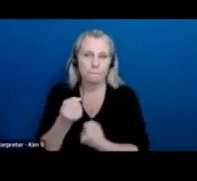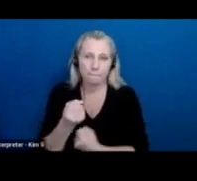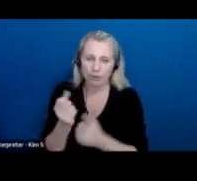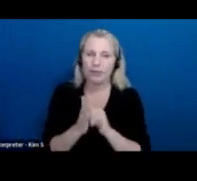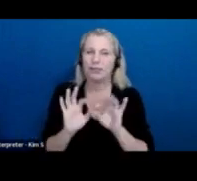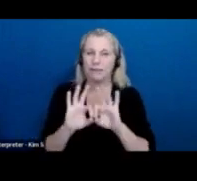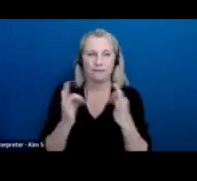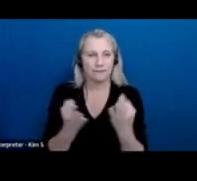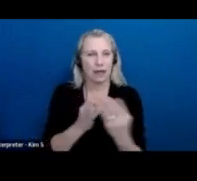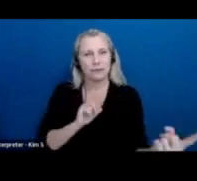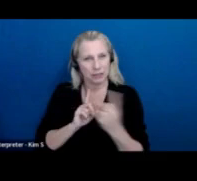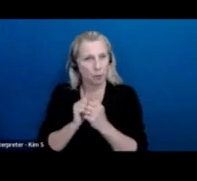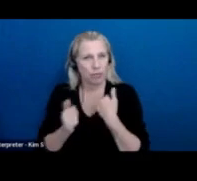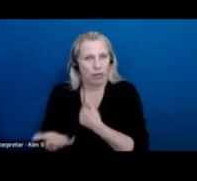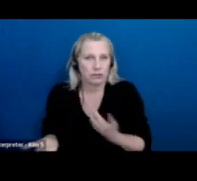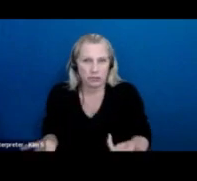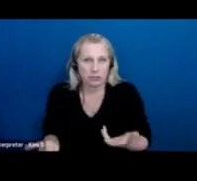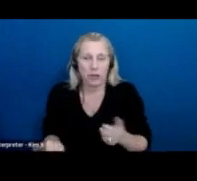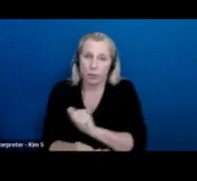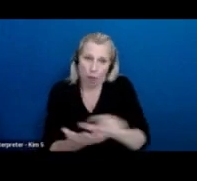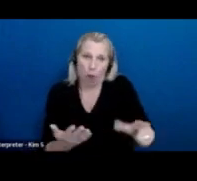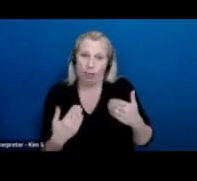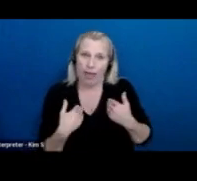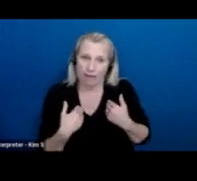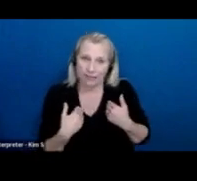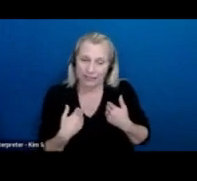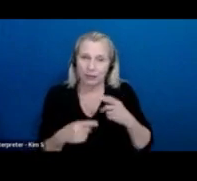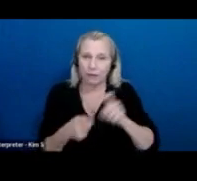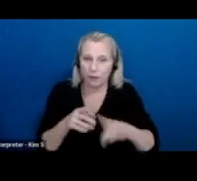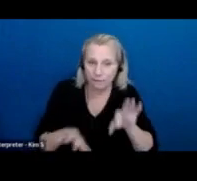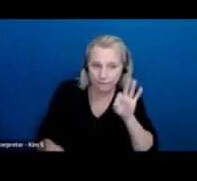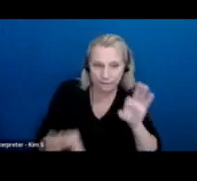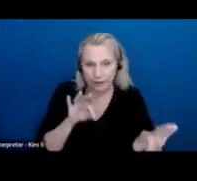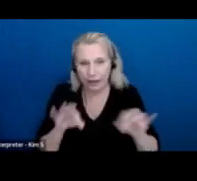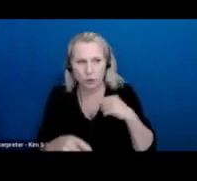to us with they all have them, we just have to find that we have to ask about them. We have